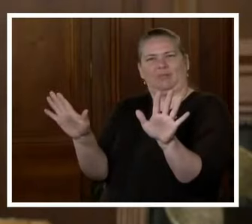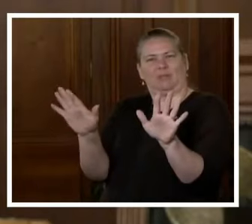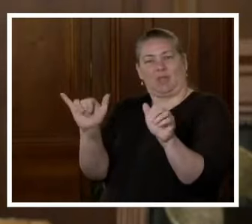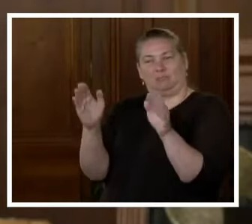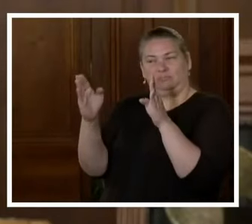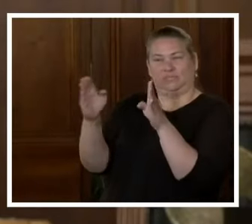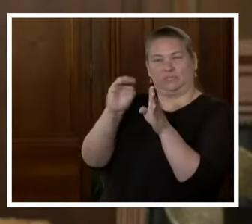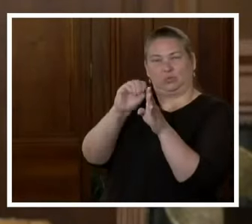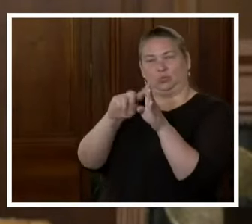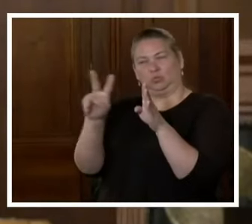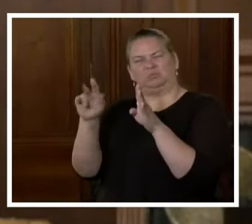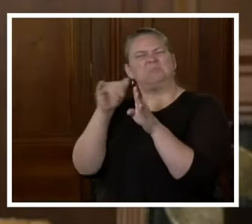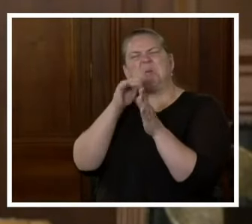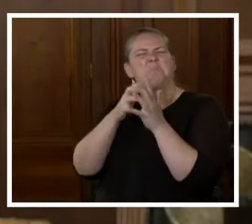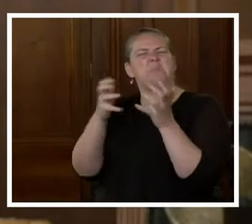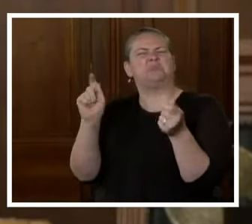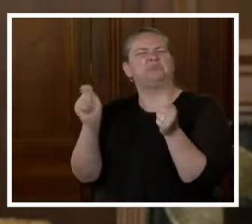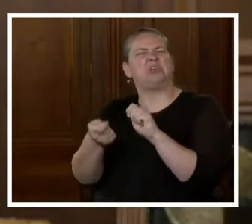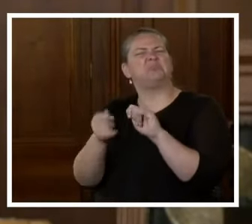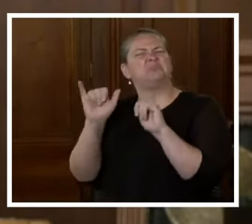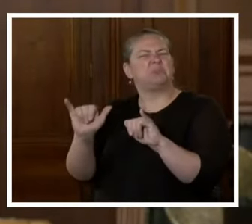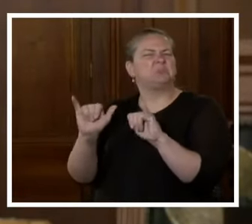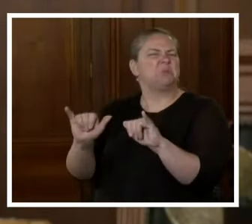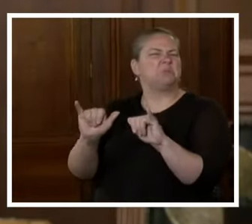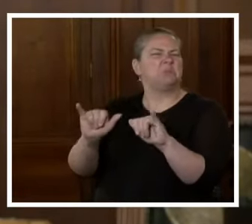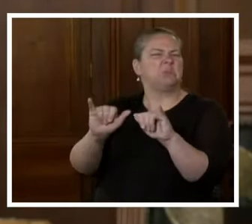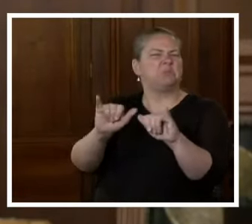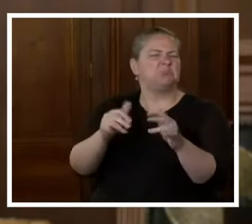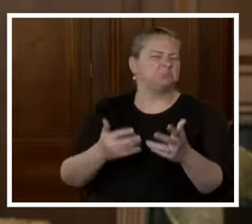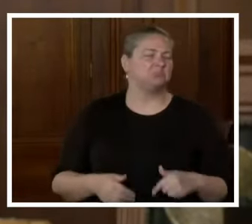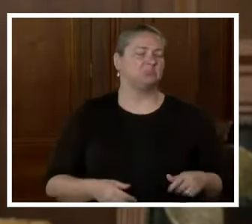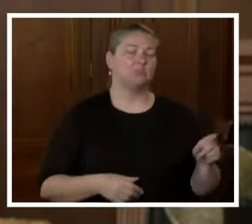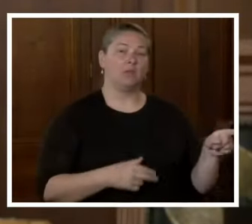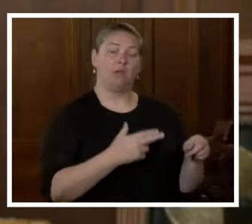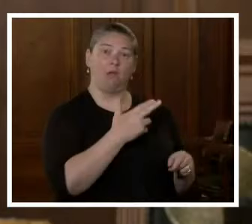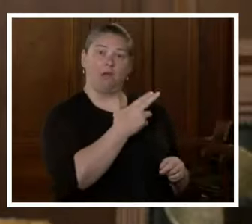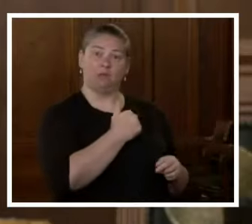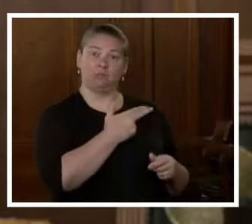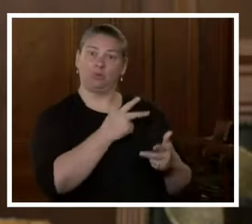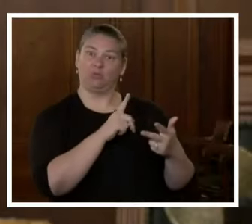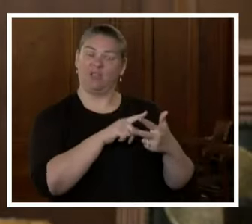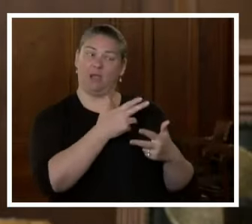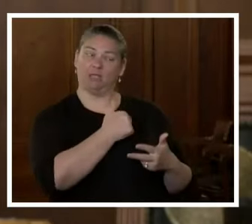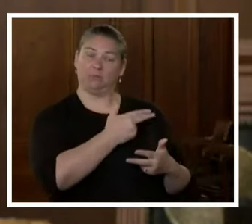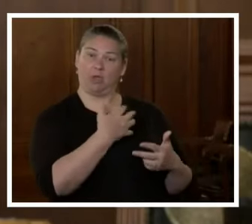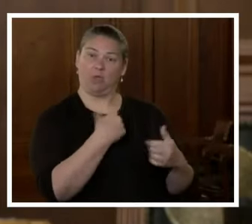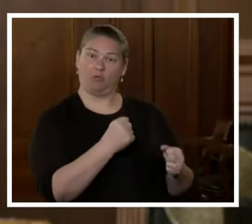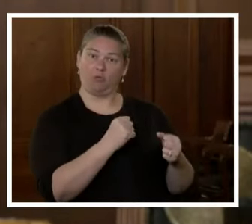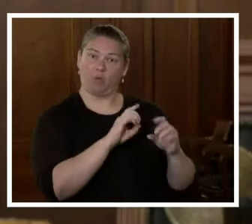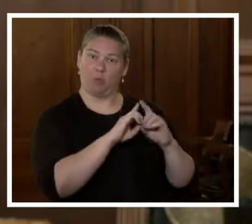OF THE STATE WHO ARE TESTING, WE EASILY EXCEED 6,000 OR 7,000,